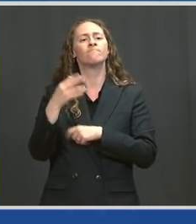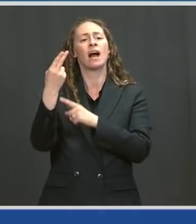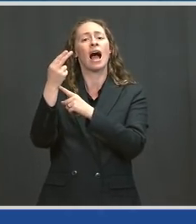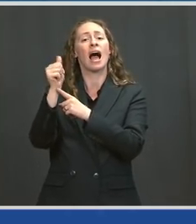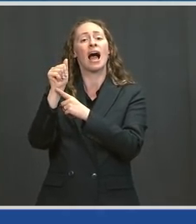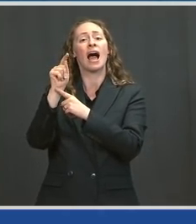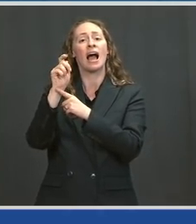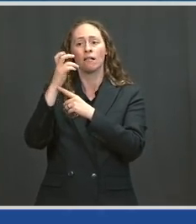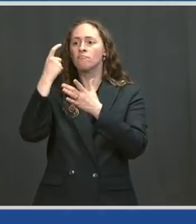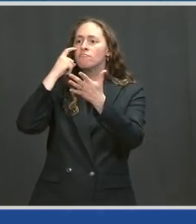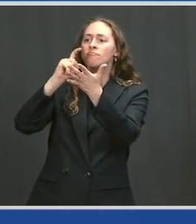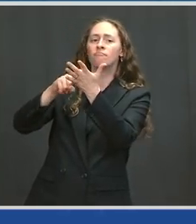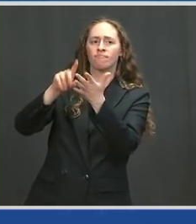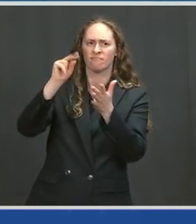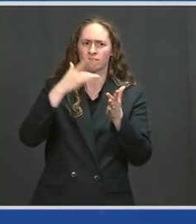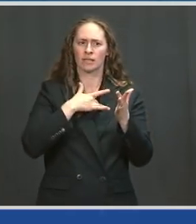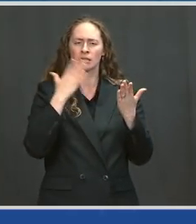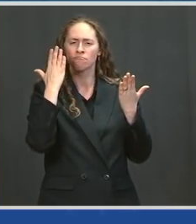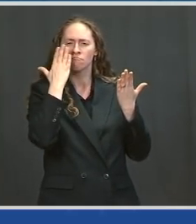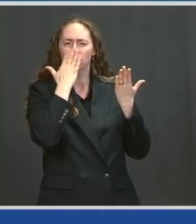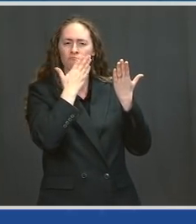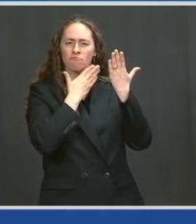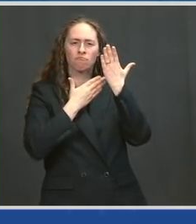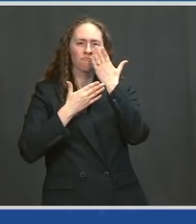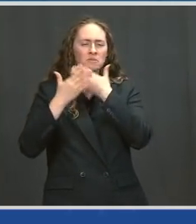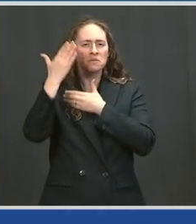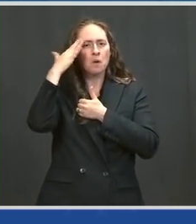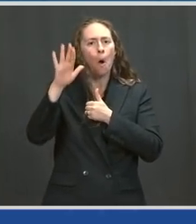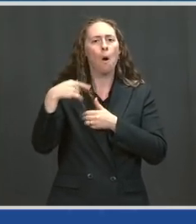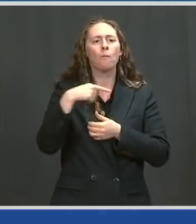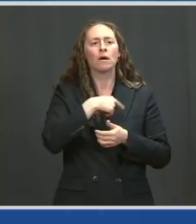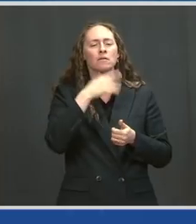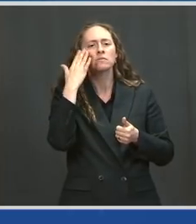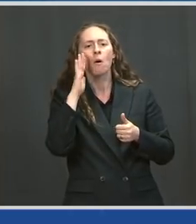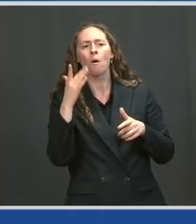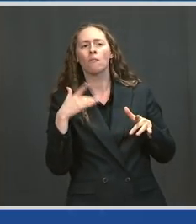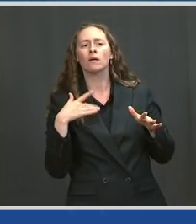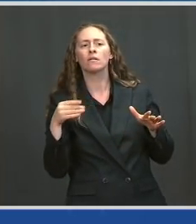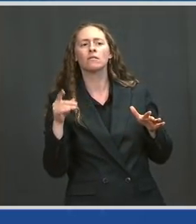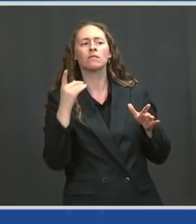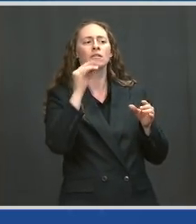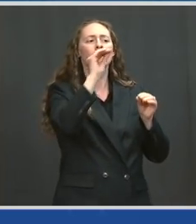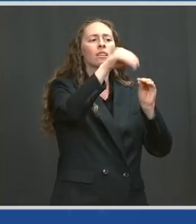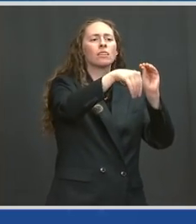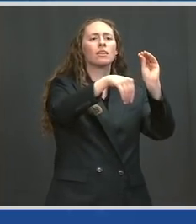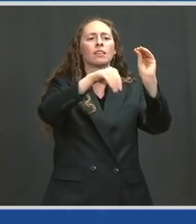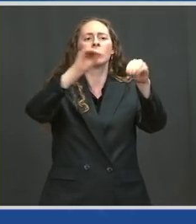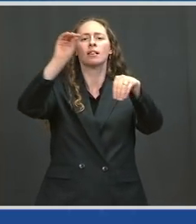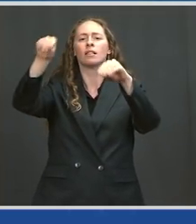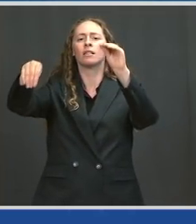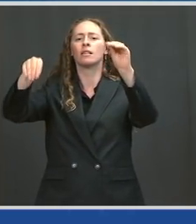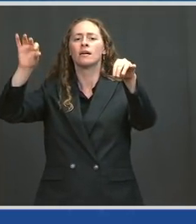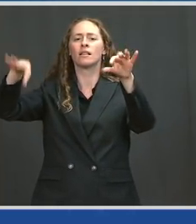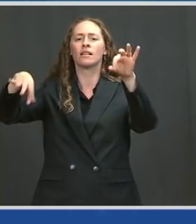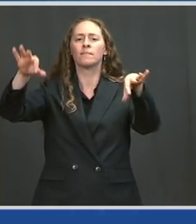It hides. Given a little bit of oxygen, just a little bit of oxygen by its leaders,